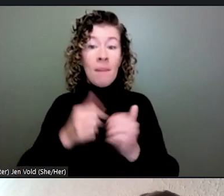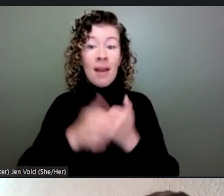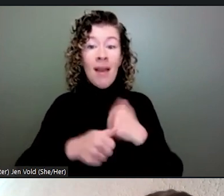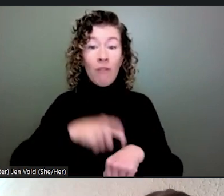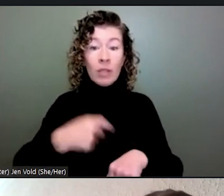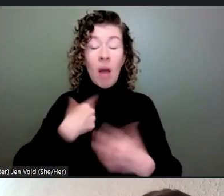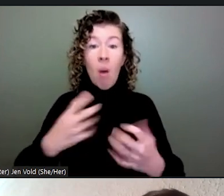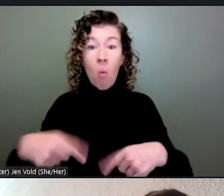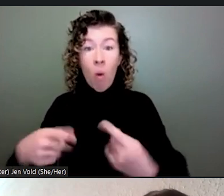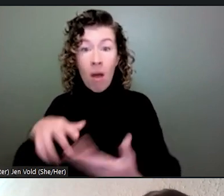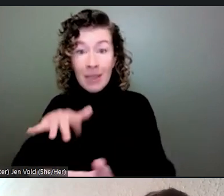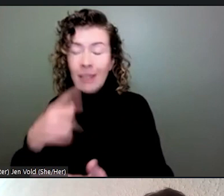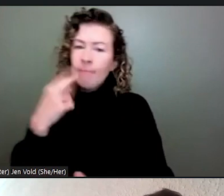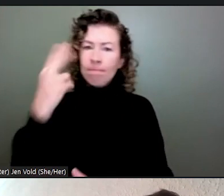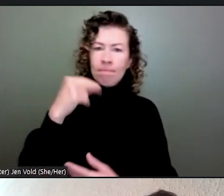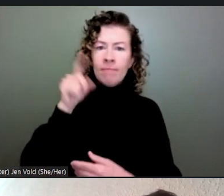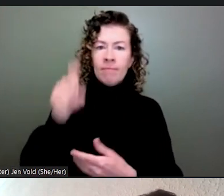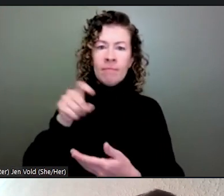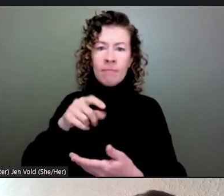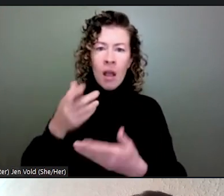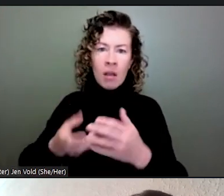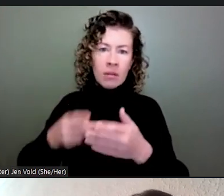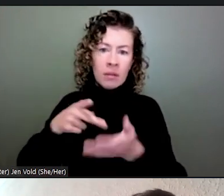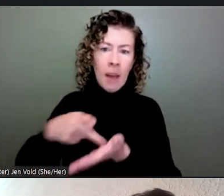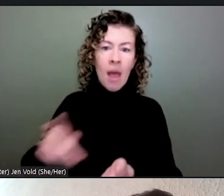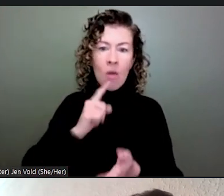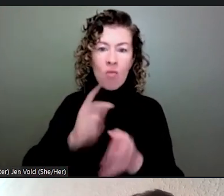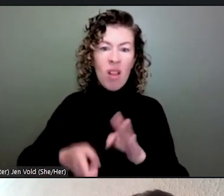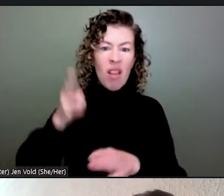It's a really big, high fee for the childminder. So 8 pounds or 9 pounds an hour.